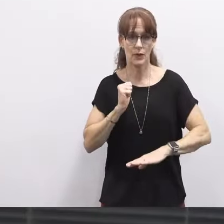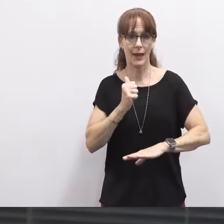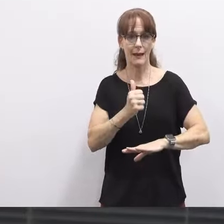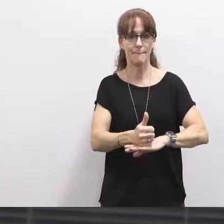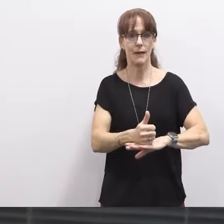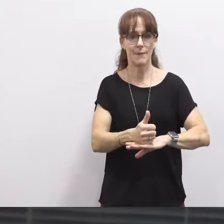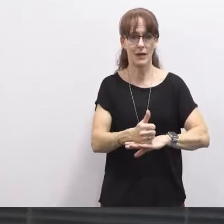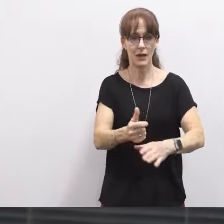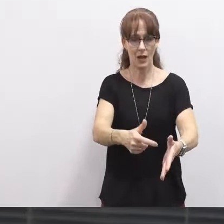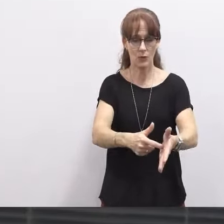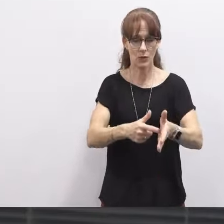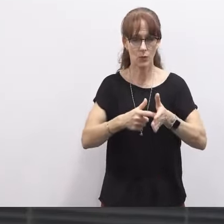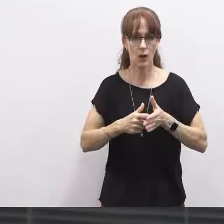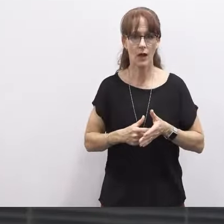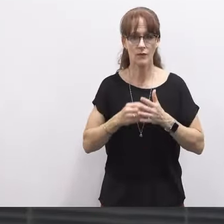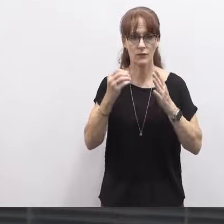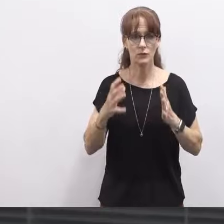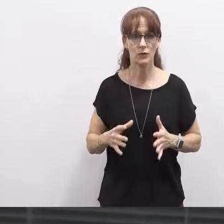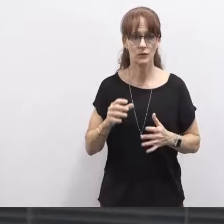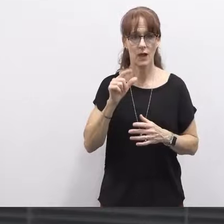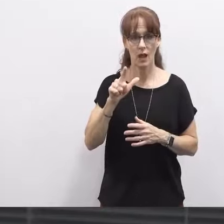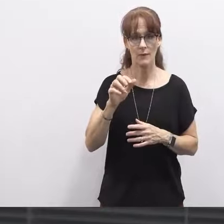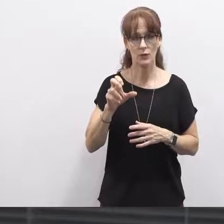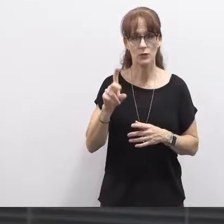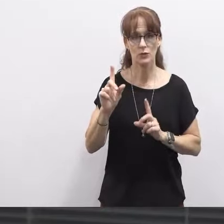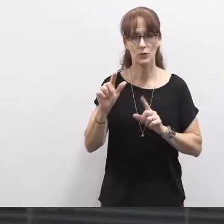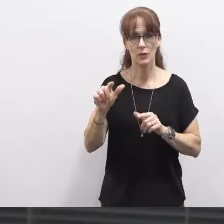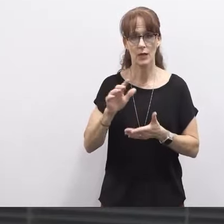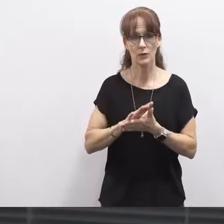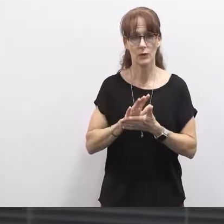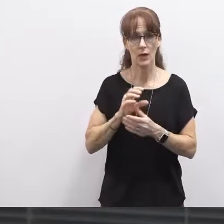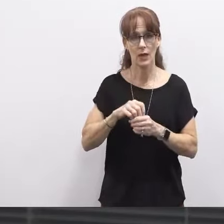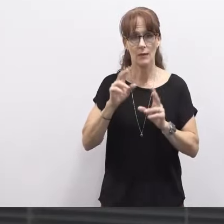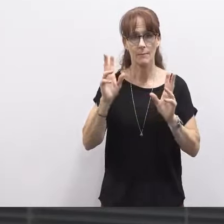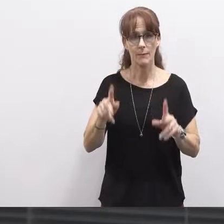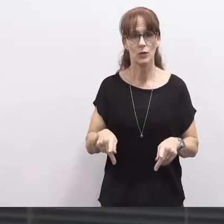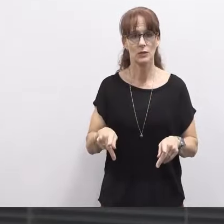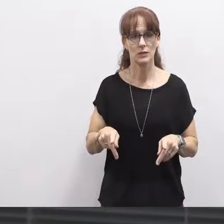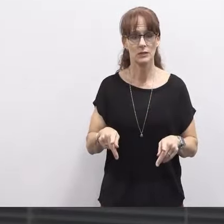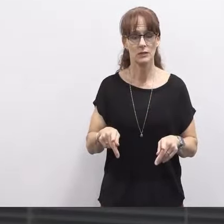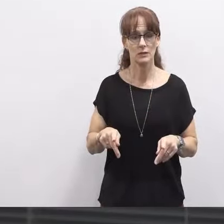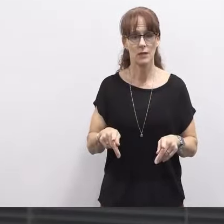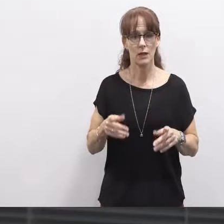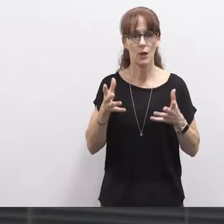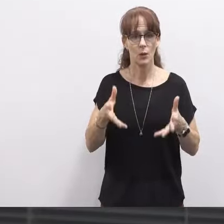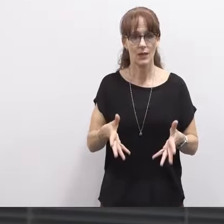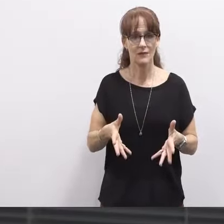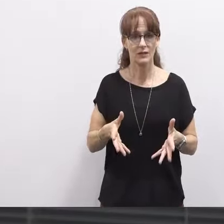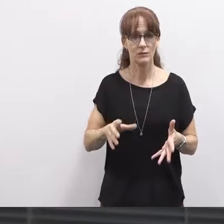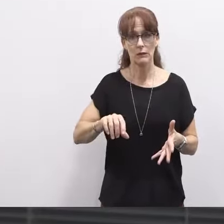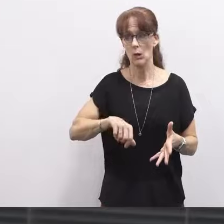and require for the students of Long Beach Unified to attend school in person will leave us with no other choice,